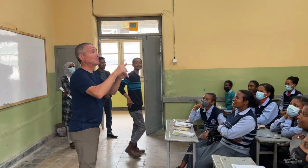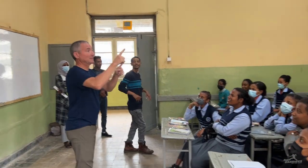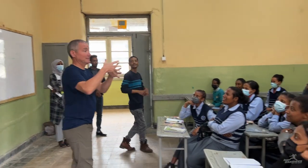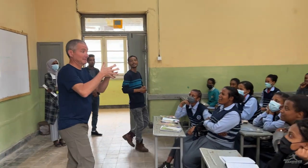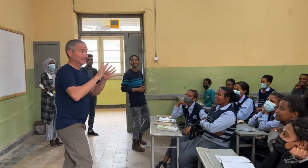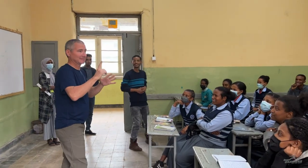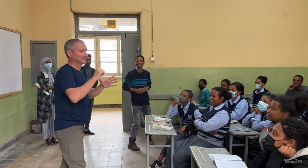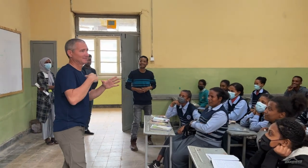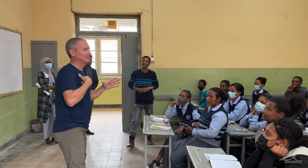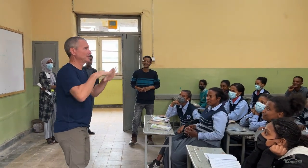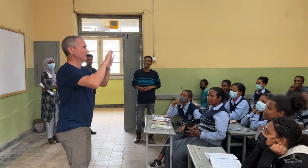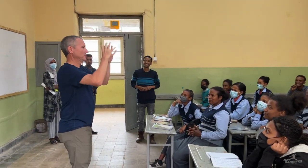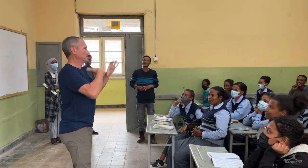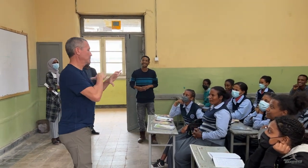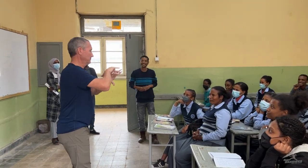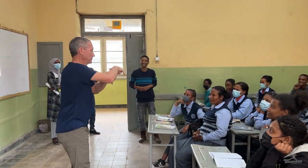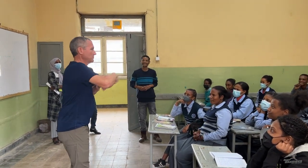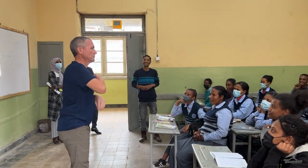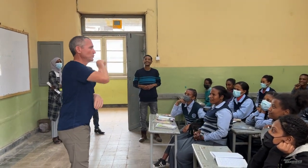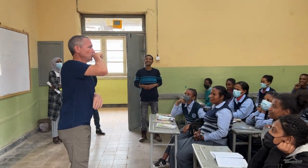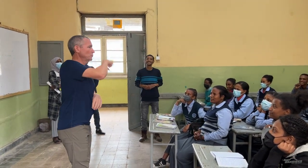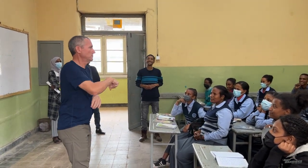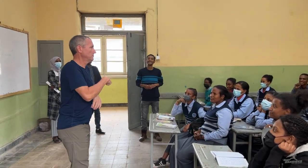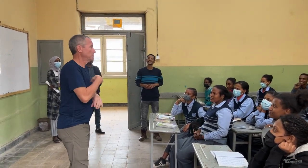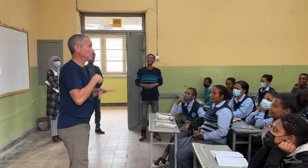I love traveling the world.